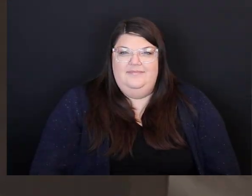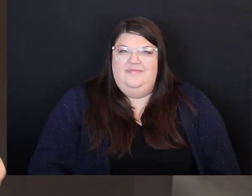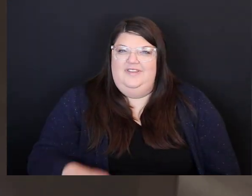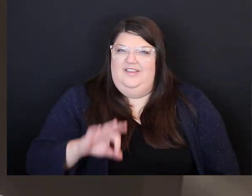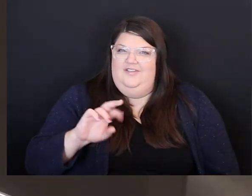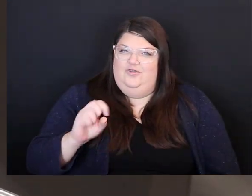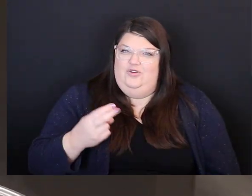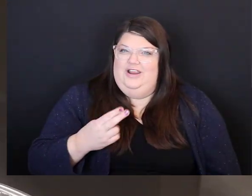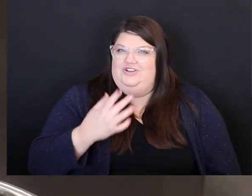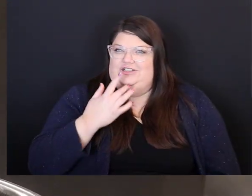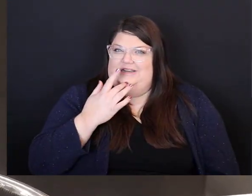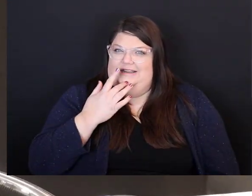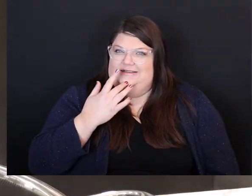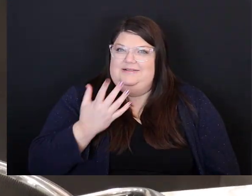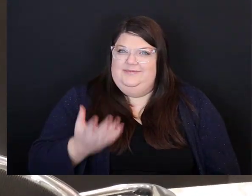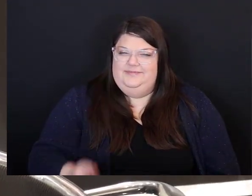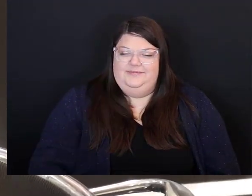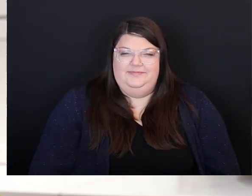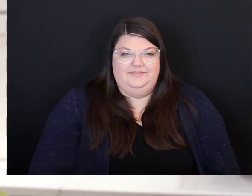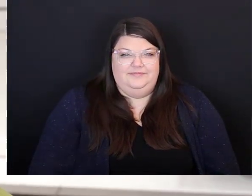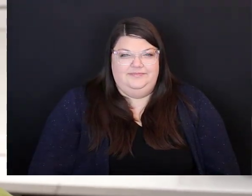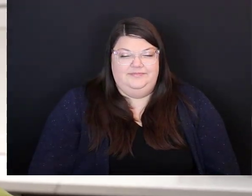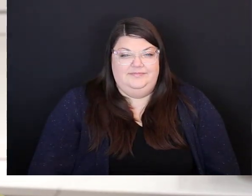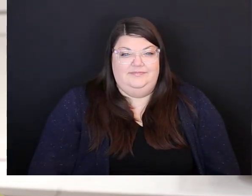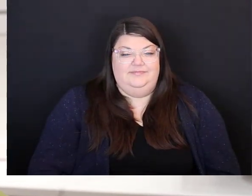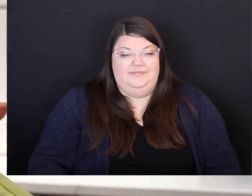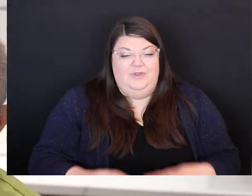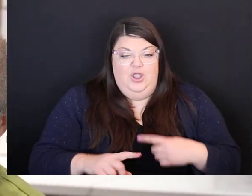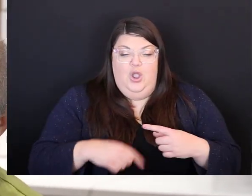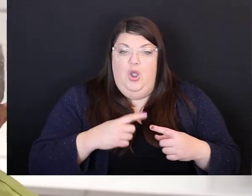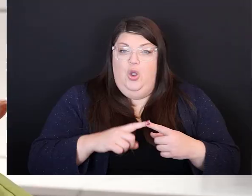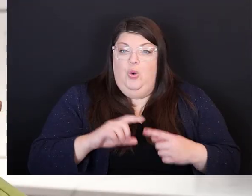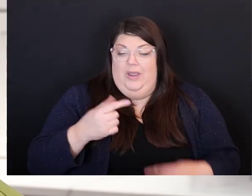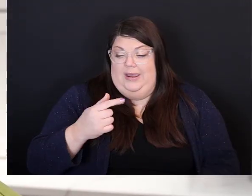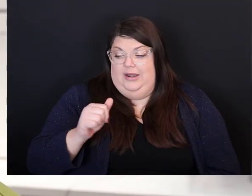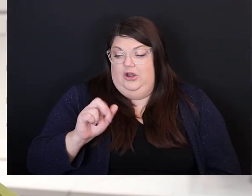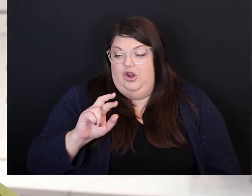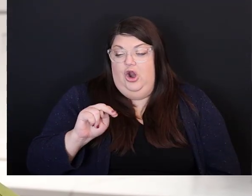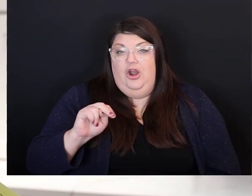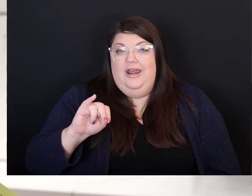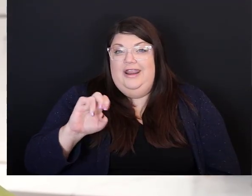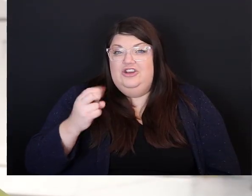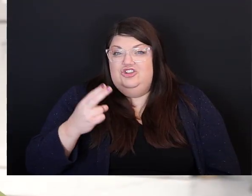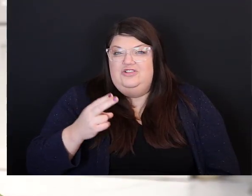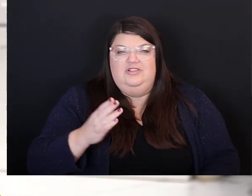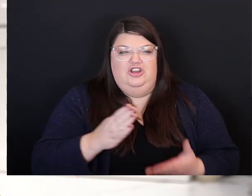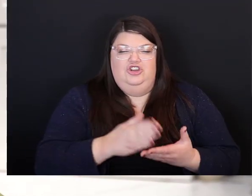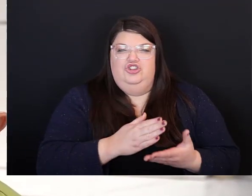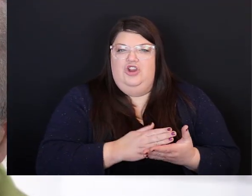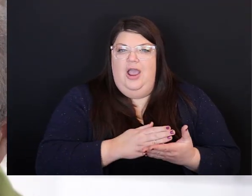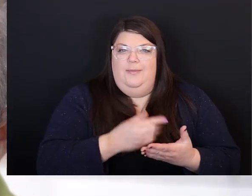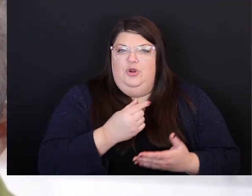for a fresh, vibrant taste. And we're gonna garnish when you serve it. For a garnish, I'm gonna use chopped green onions.